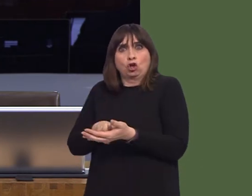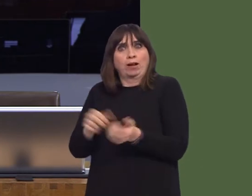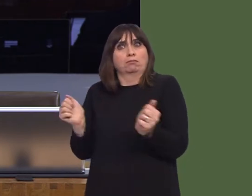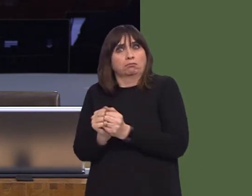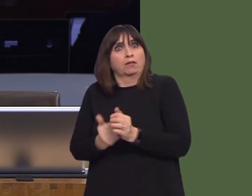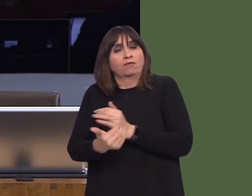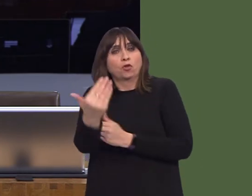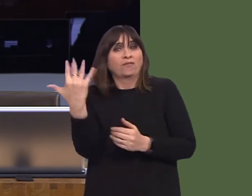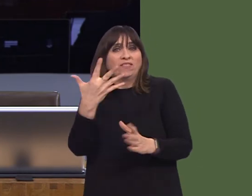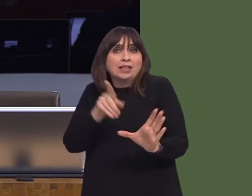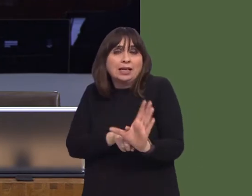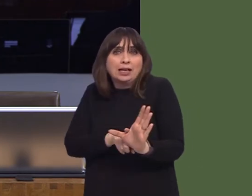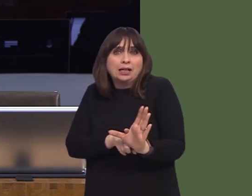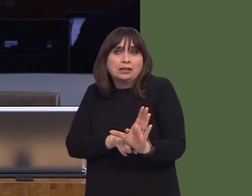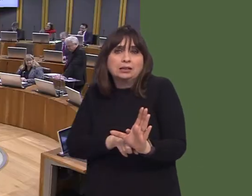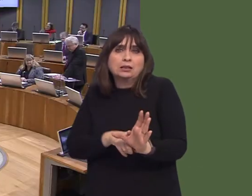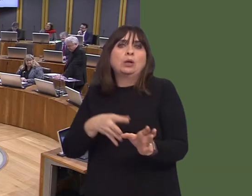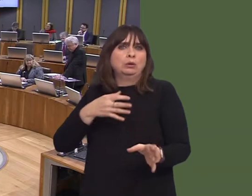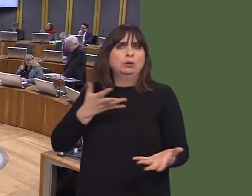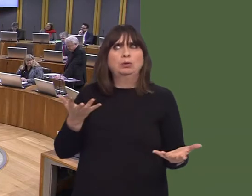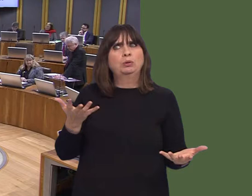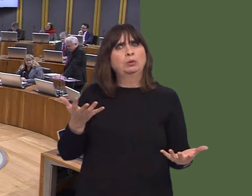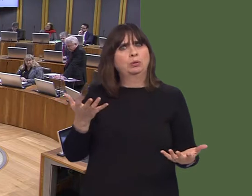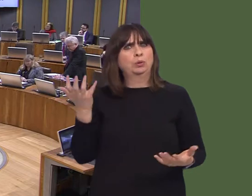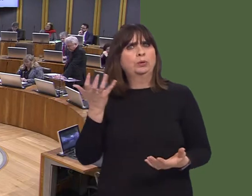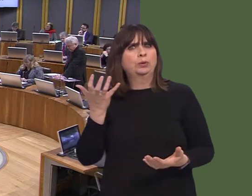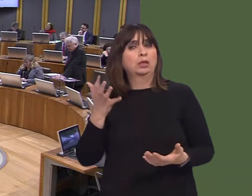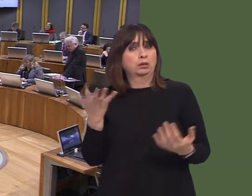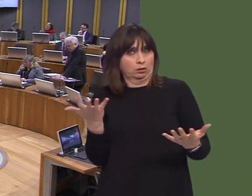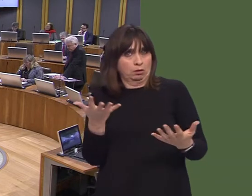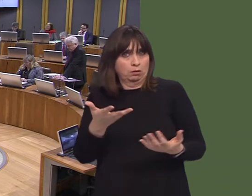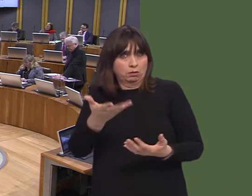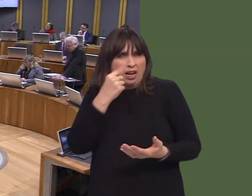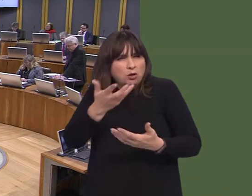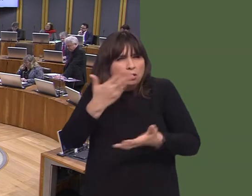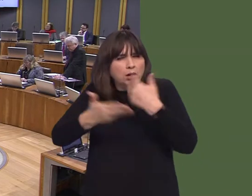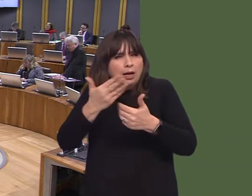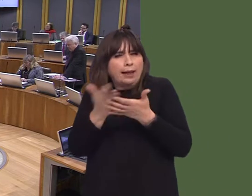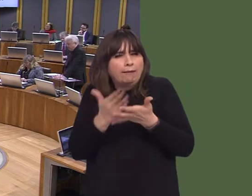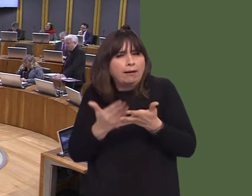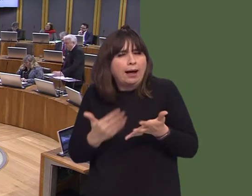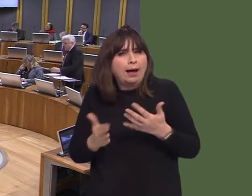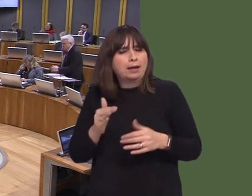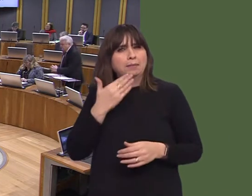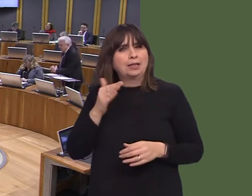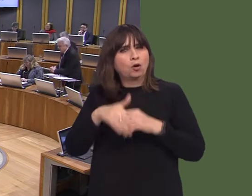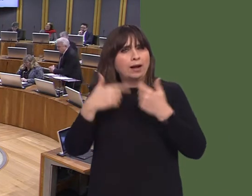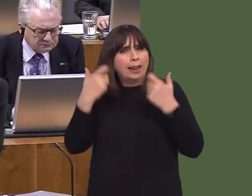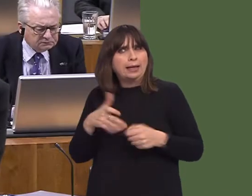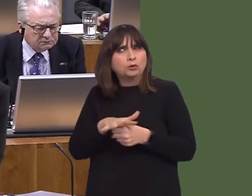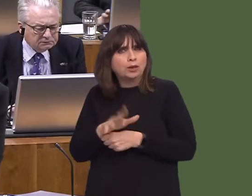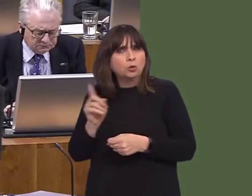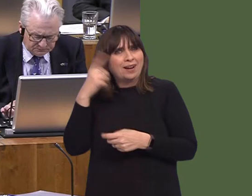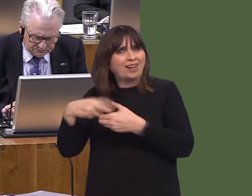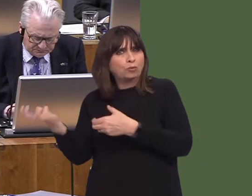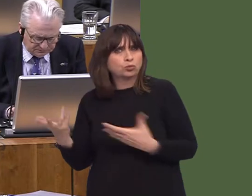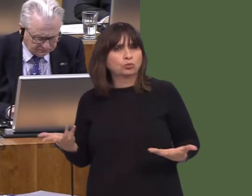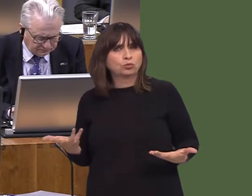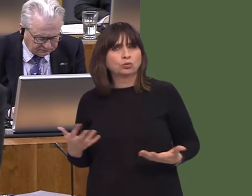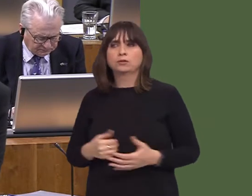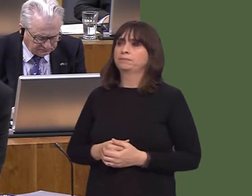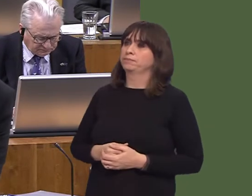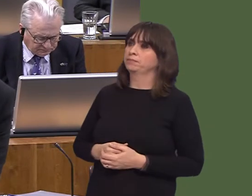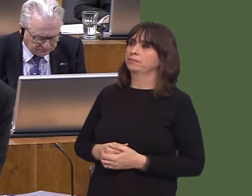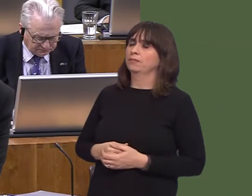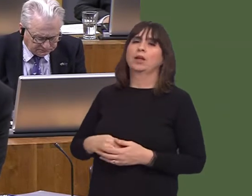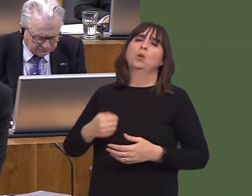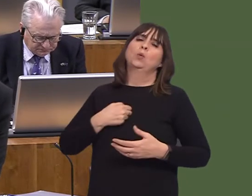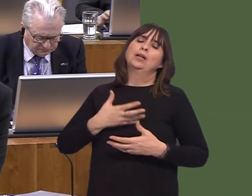And if I could ask you on taxes in particular: do you believe that the tax environment the